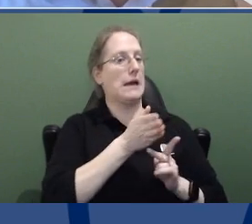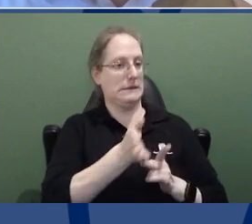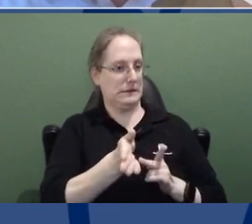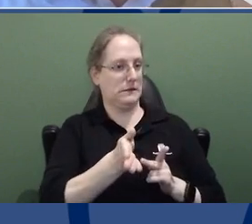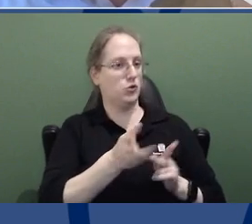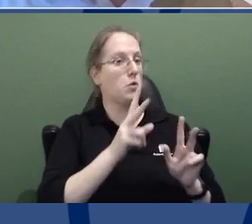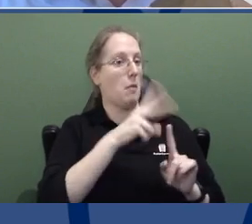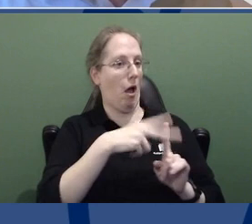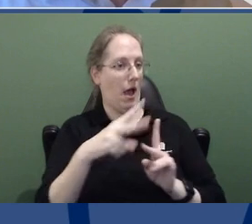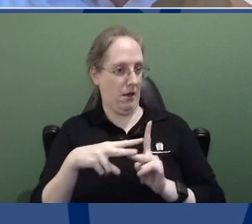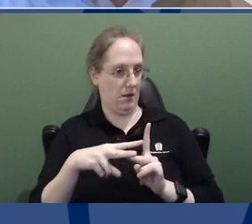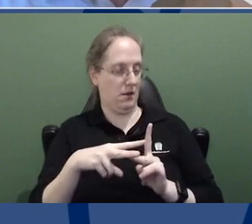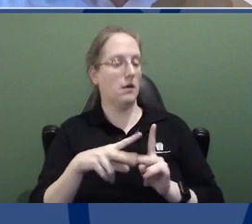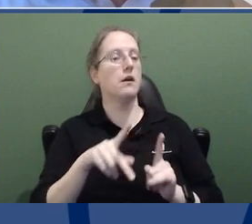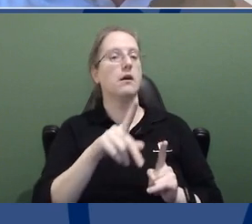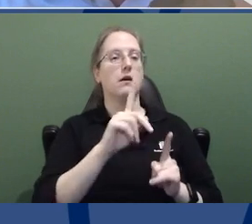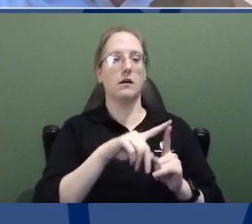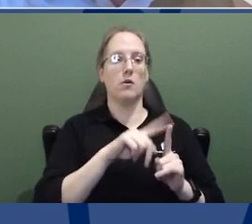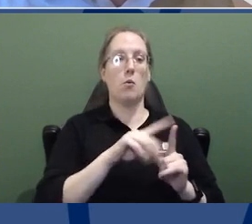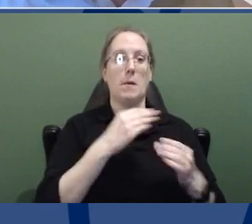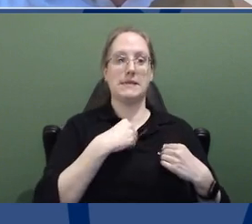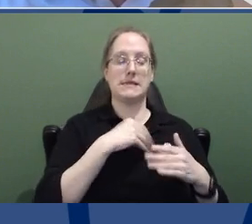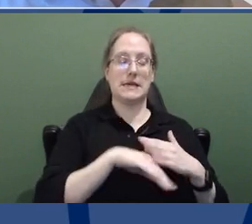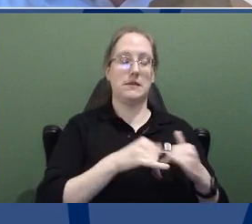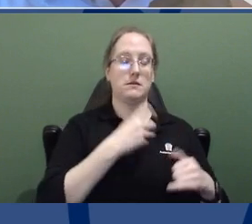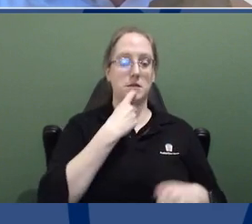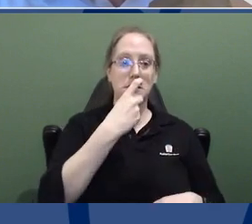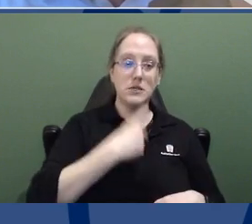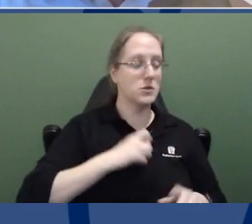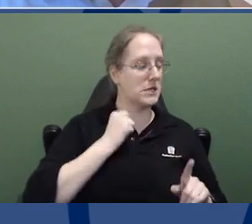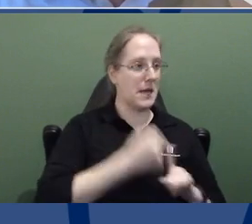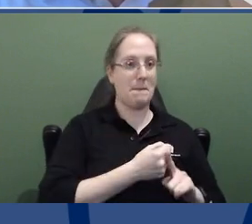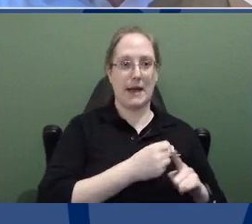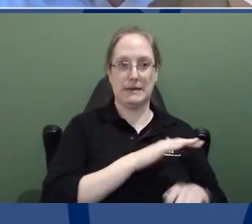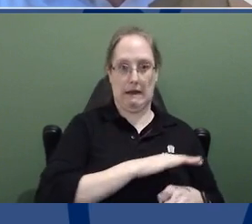in highly impacted industries. These include businesses that we know have been shut down